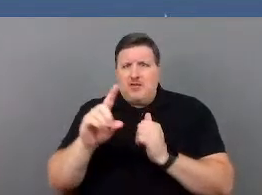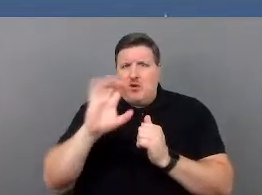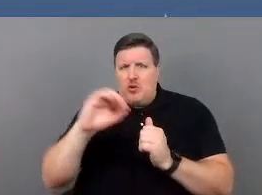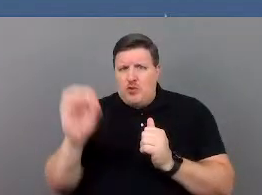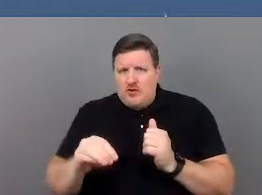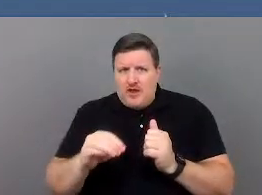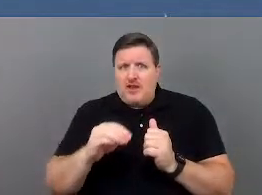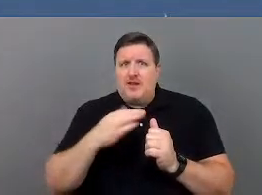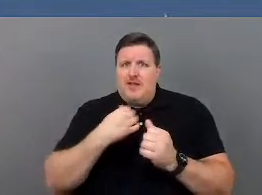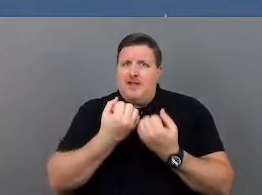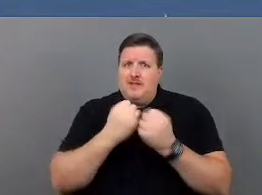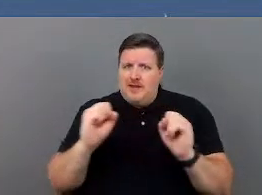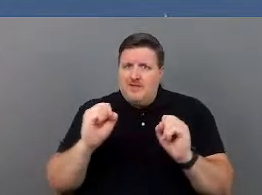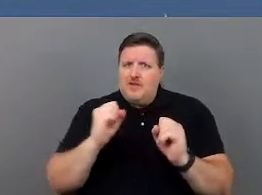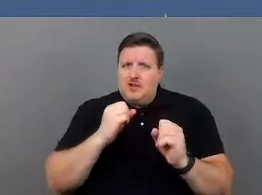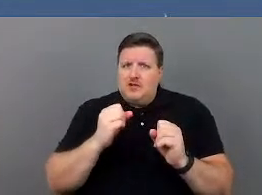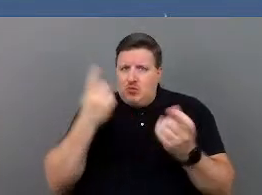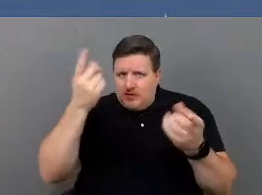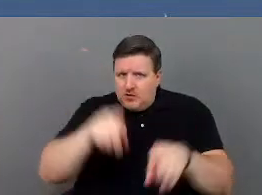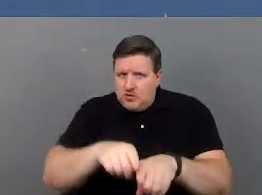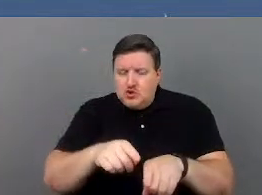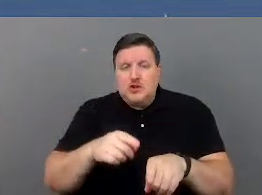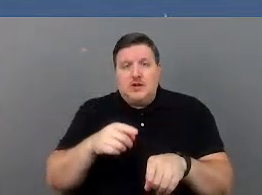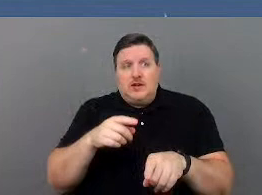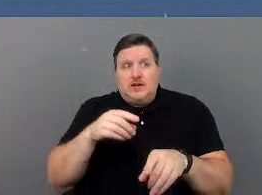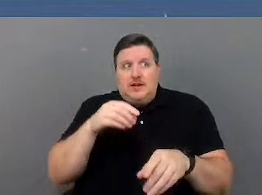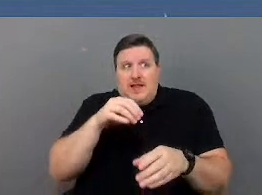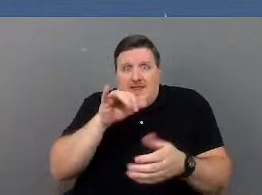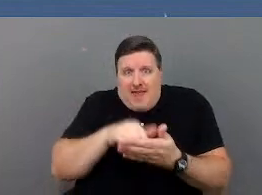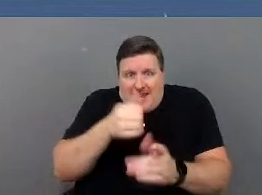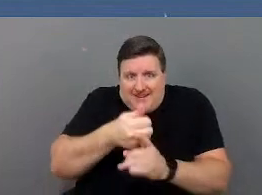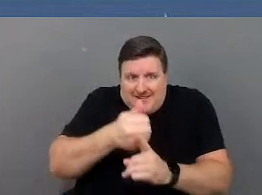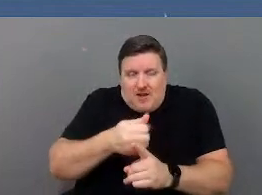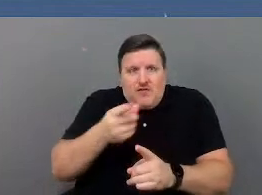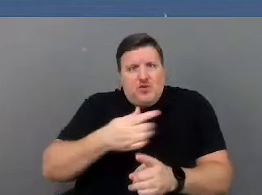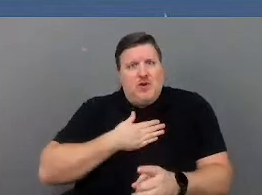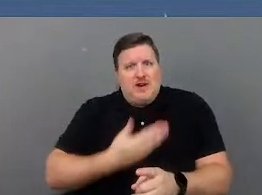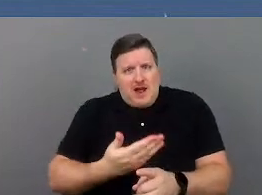IN IT, YOU YOURSELVES ACKNOWLEDGE THE RACIAL INJUSTICE AND HARM CAUSED BY POLICE VIOLENCE, HOUDEK AIDS OF